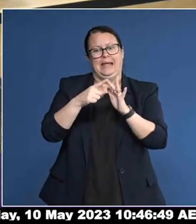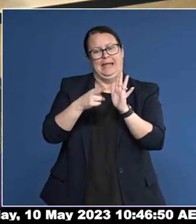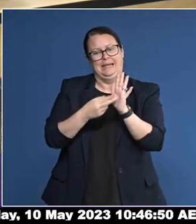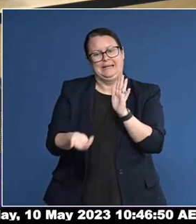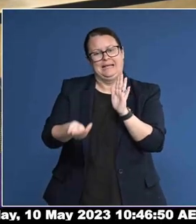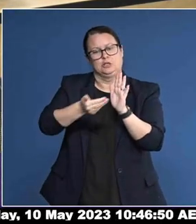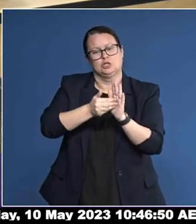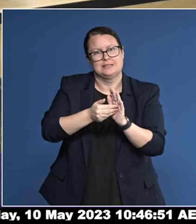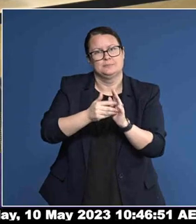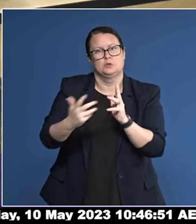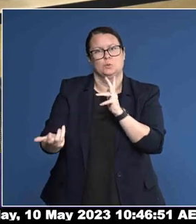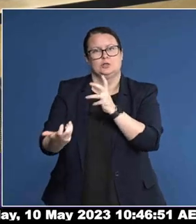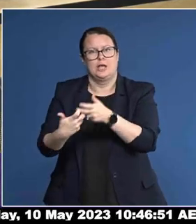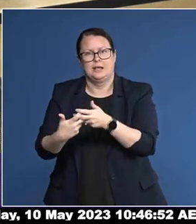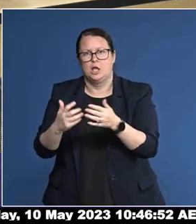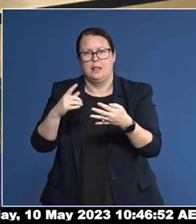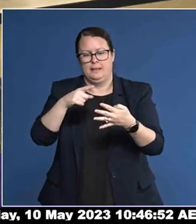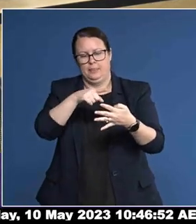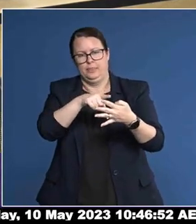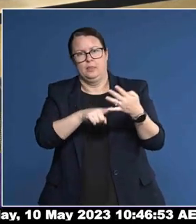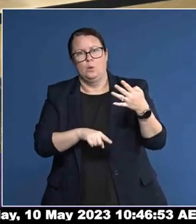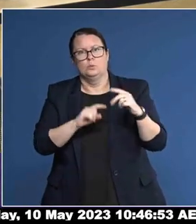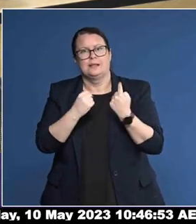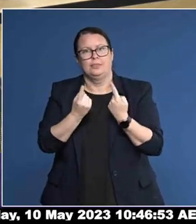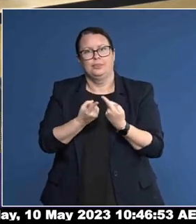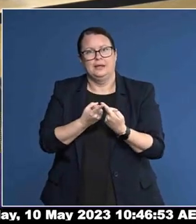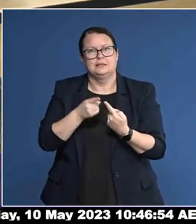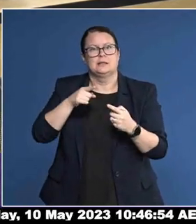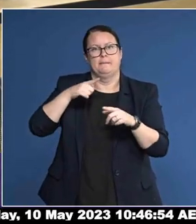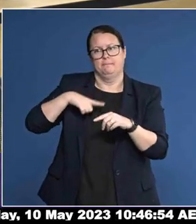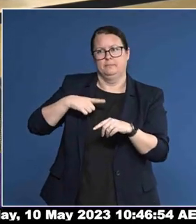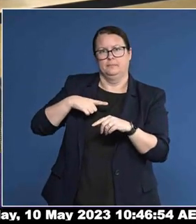made' that each of those or any of those were adjustments, are you?